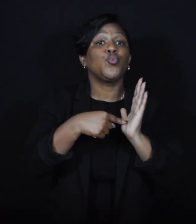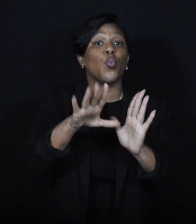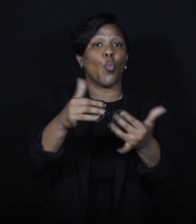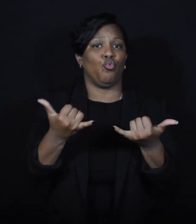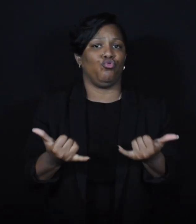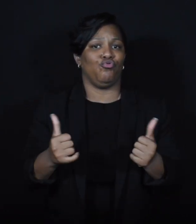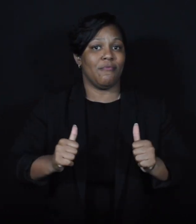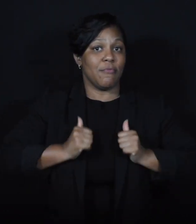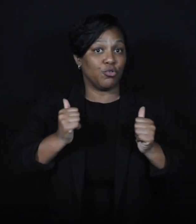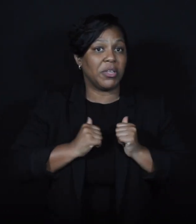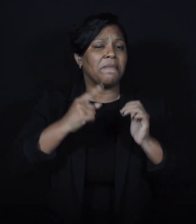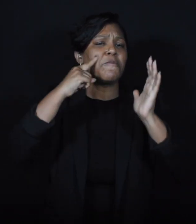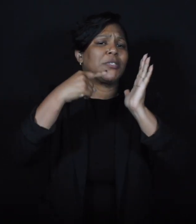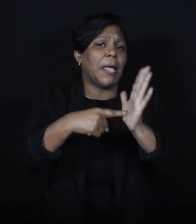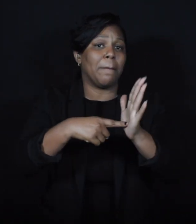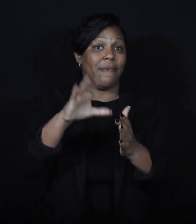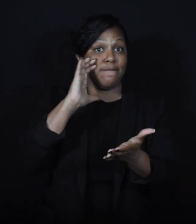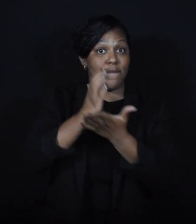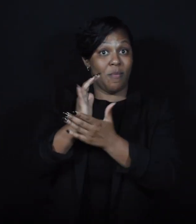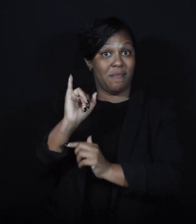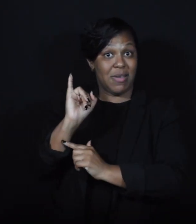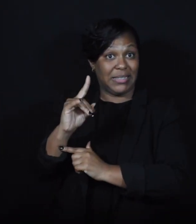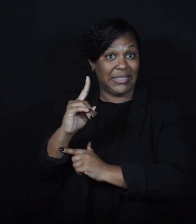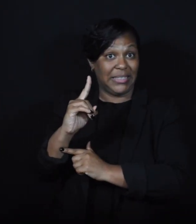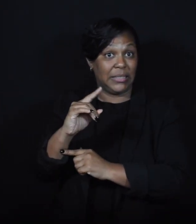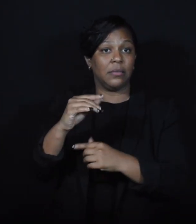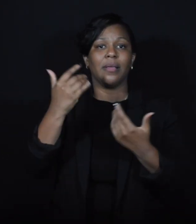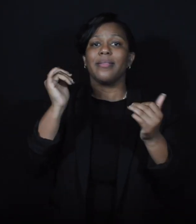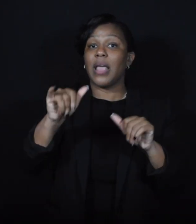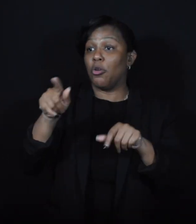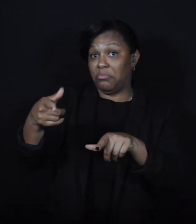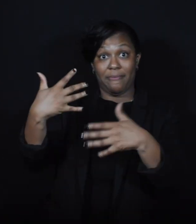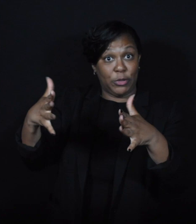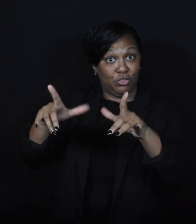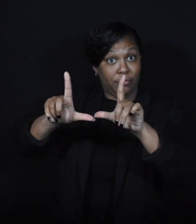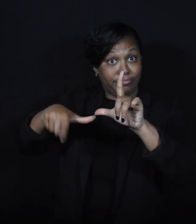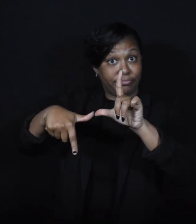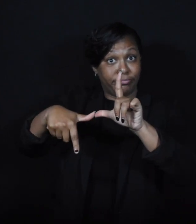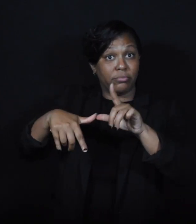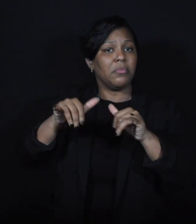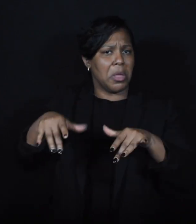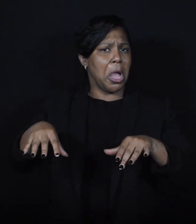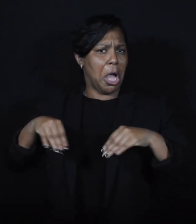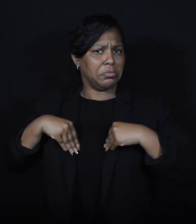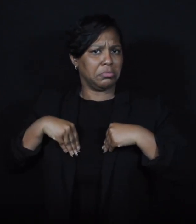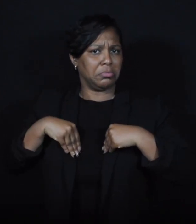Examples of photo IDs – which can be expired - that are acceptable include the following: